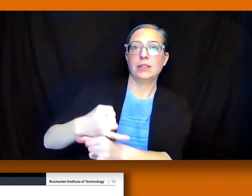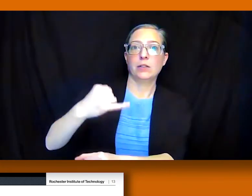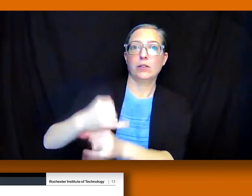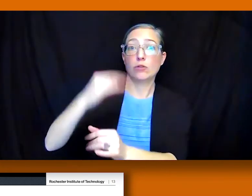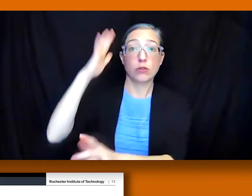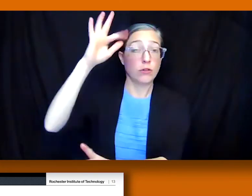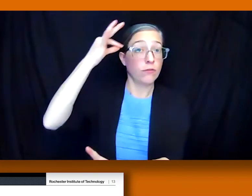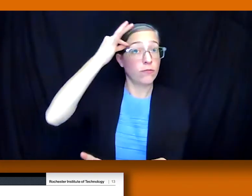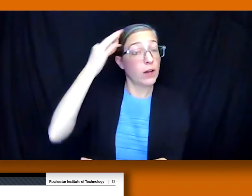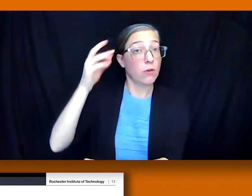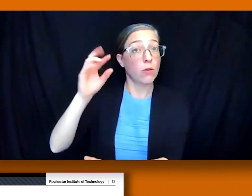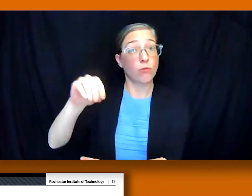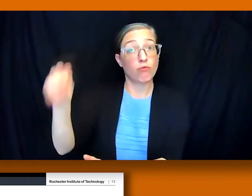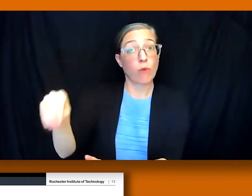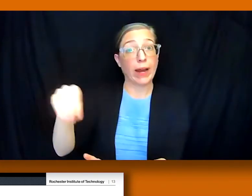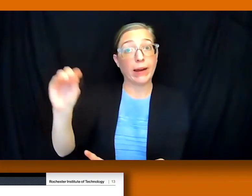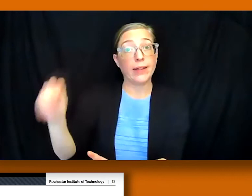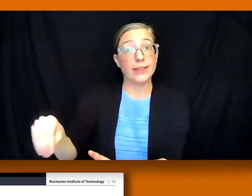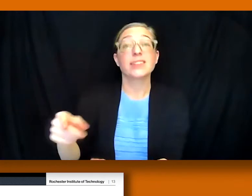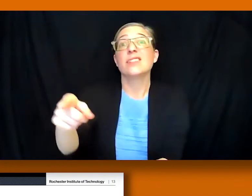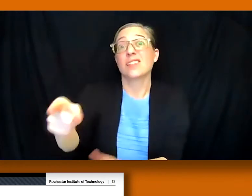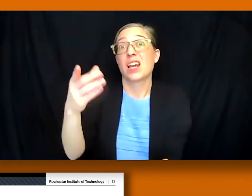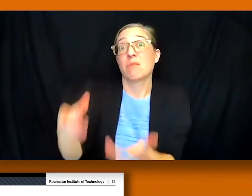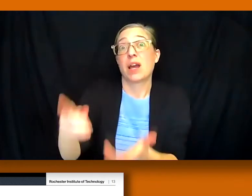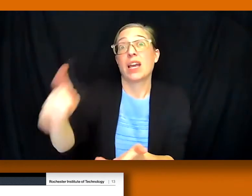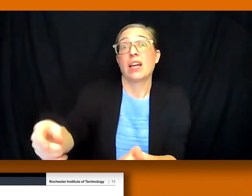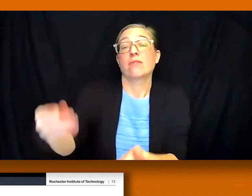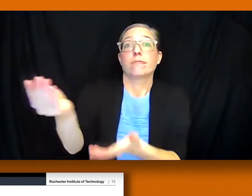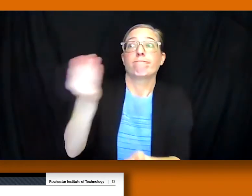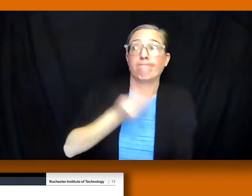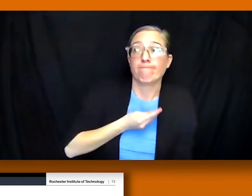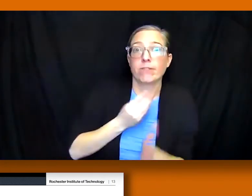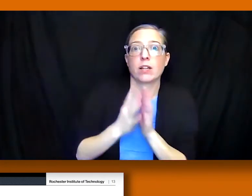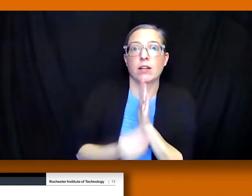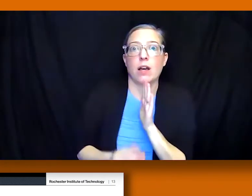um, or even the sponsor-specific documents,